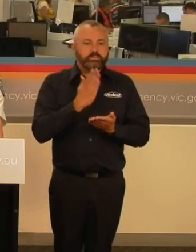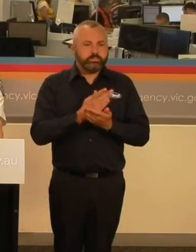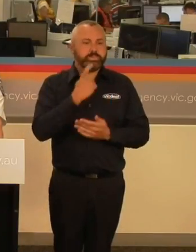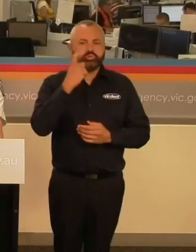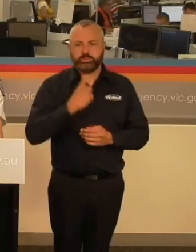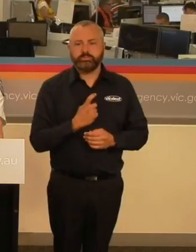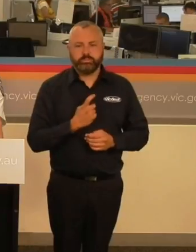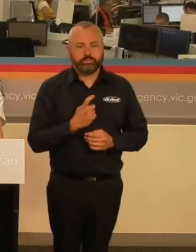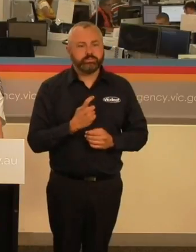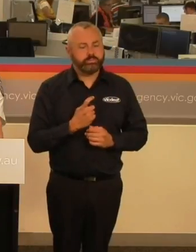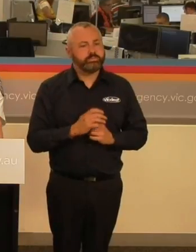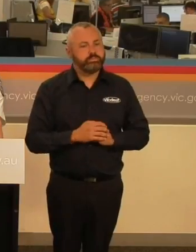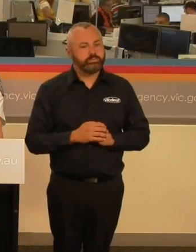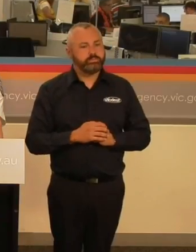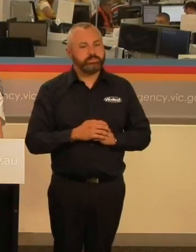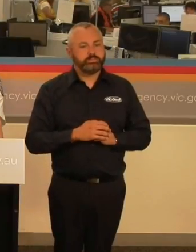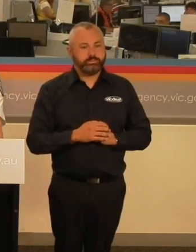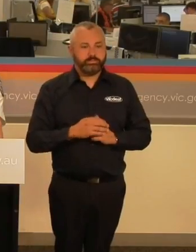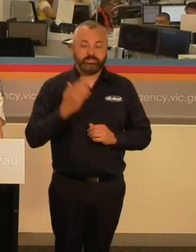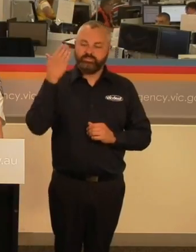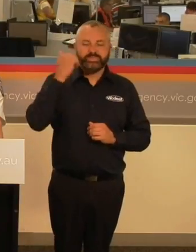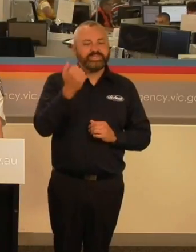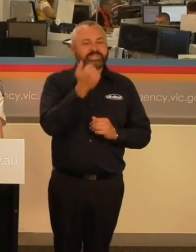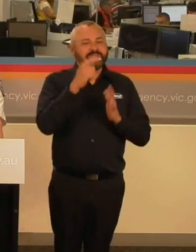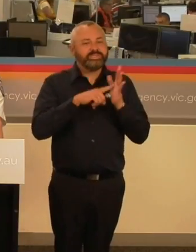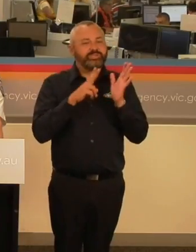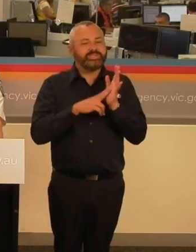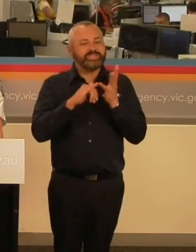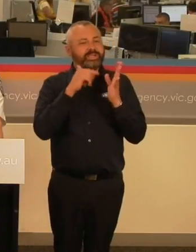the 6th of January the set though only weeks ago the wind is not as strong but